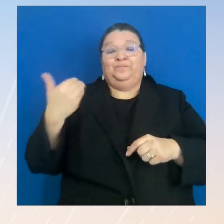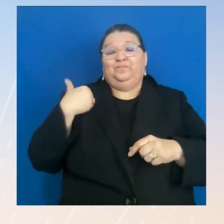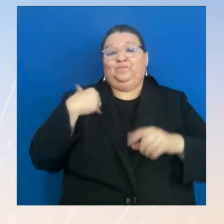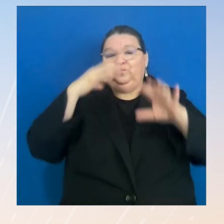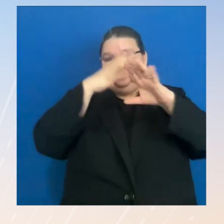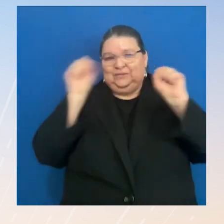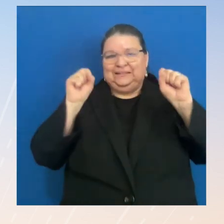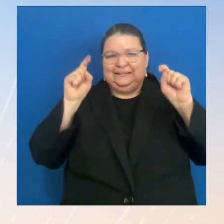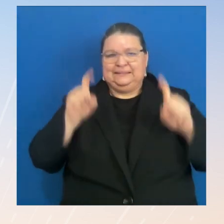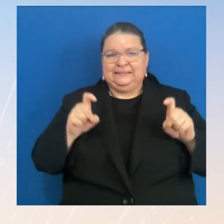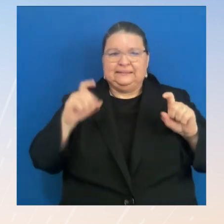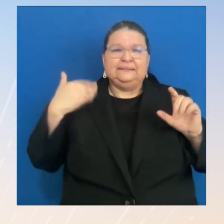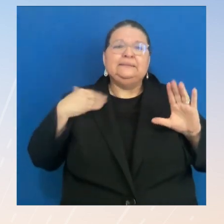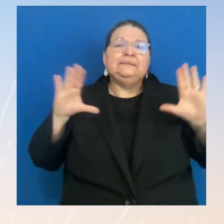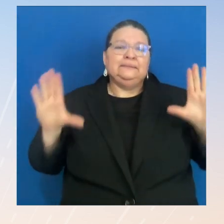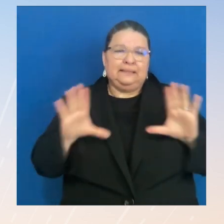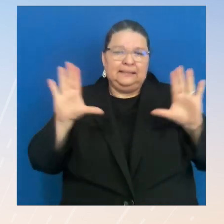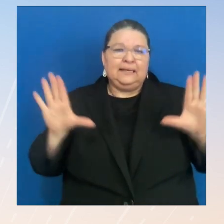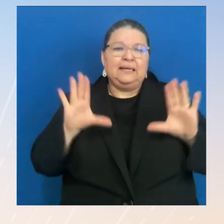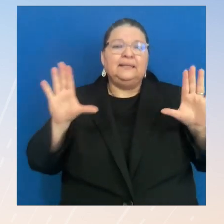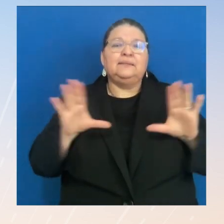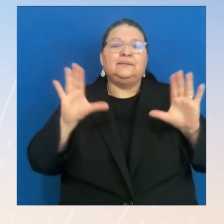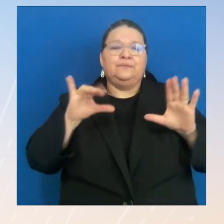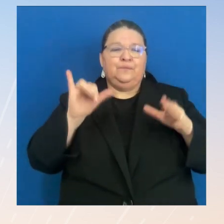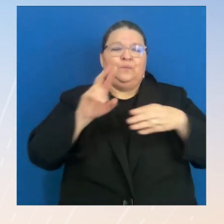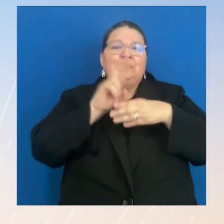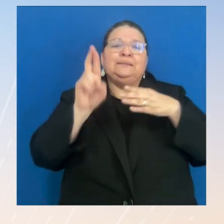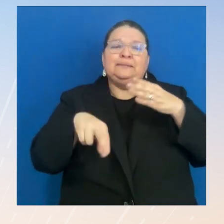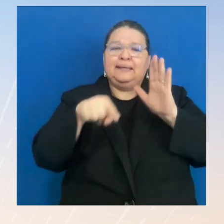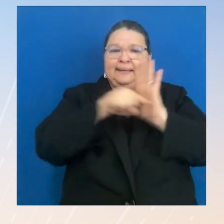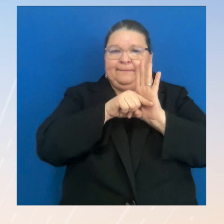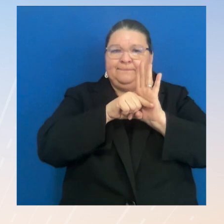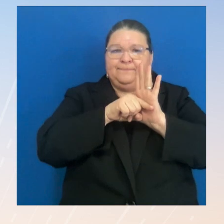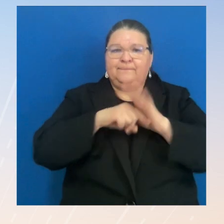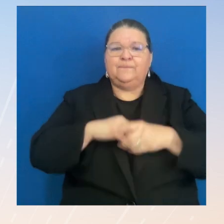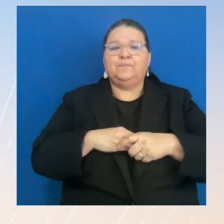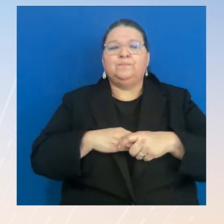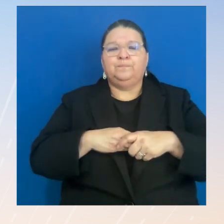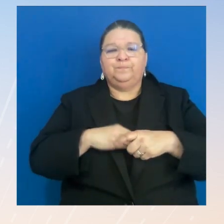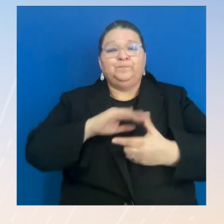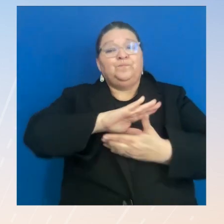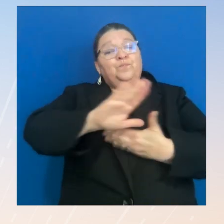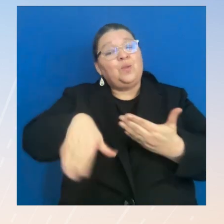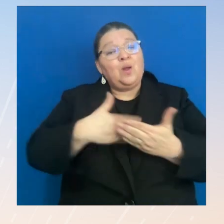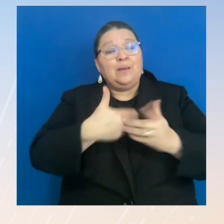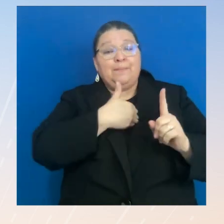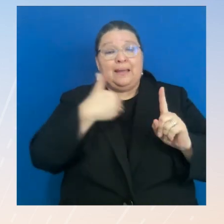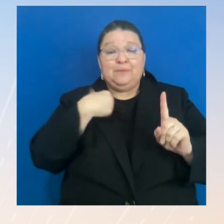and I'm happy to double check the specific piece -- were not deemed as "close contacts." They are all vaccinated as well,